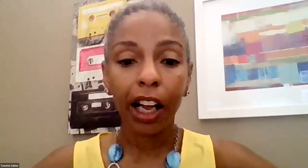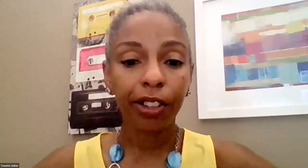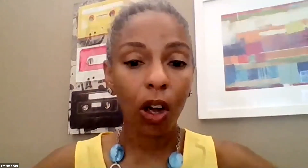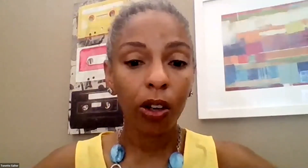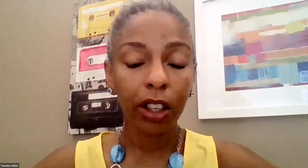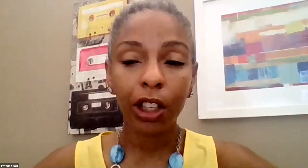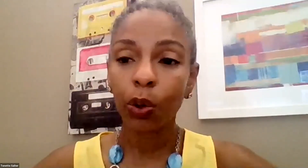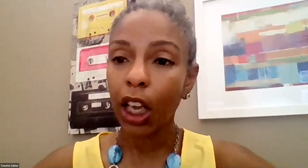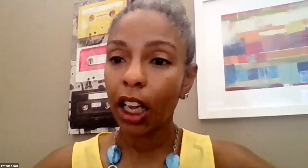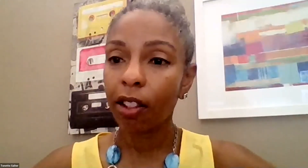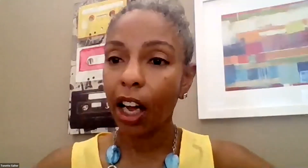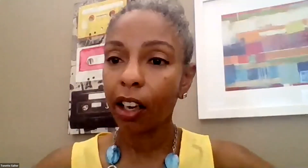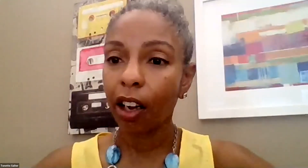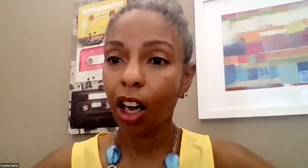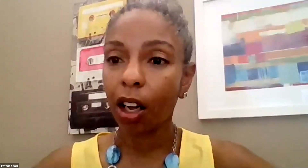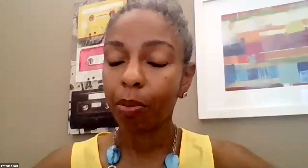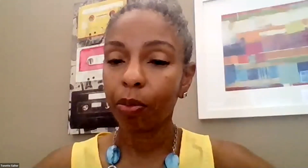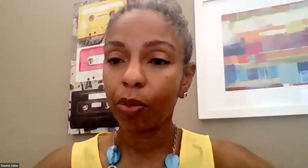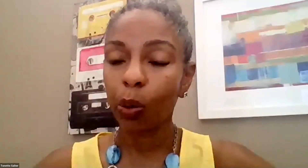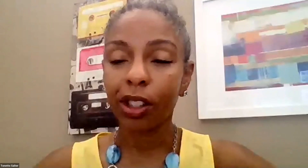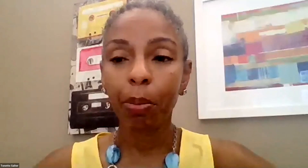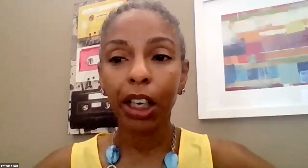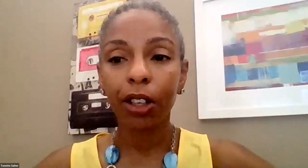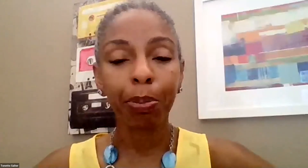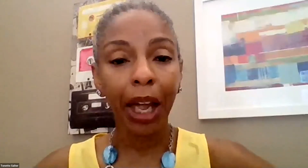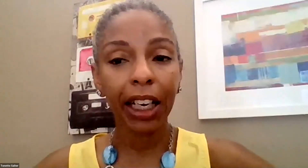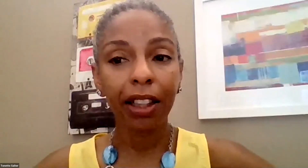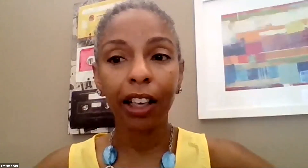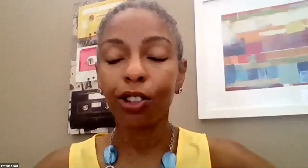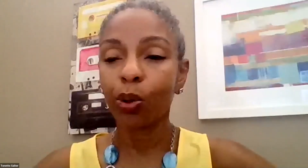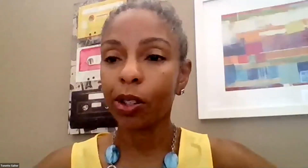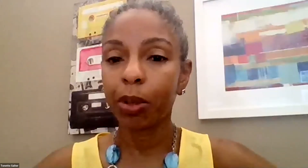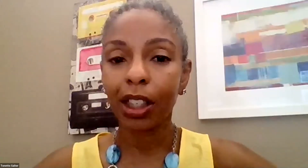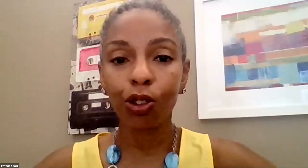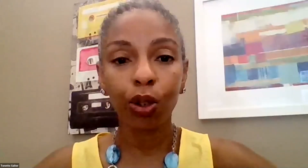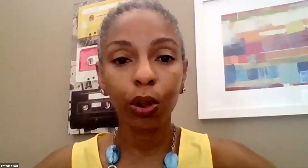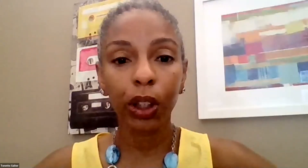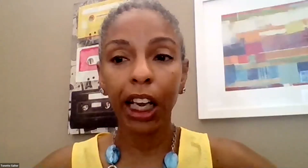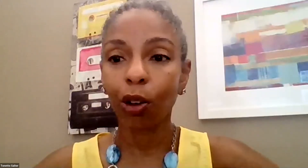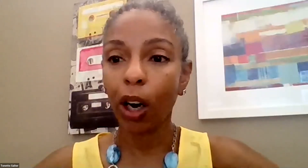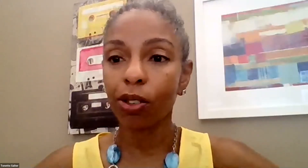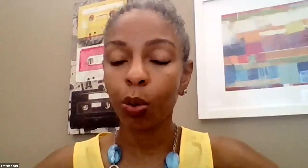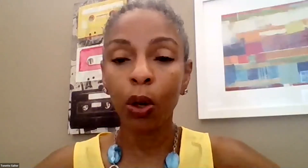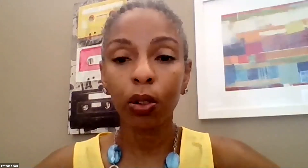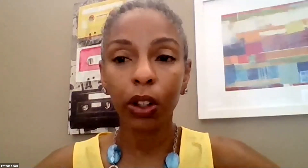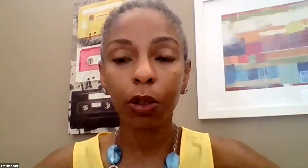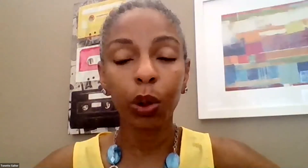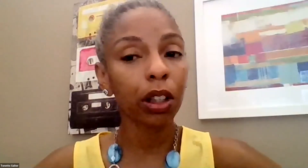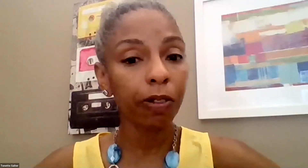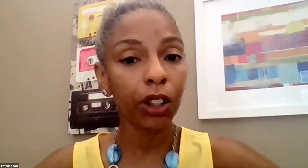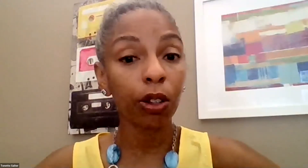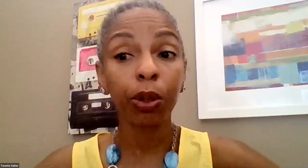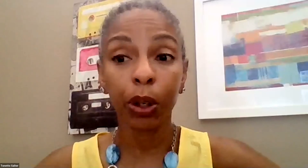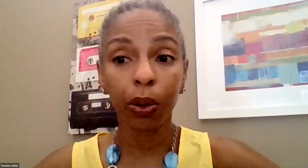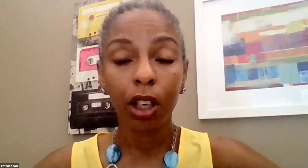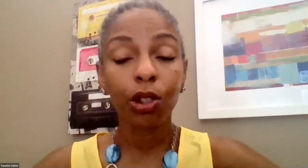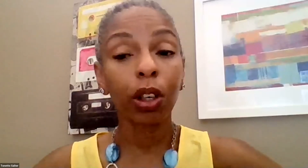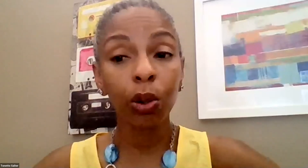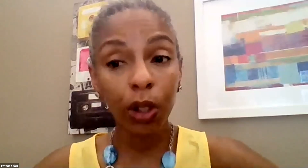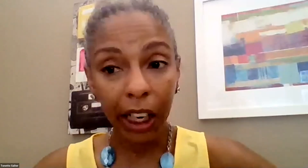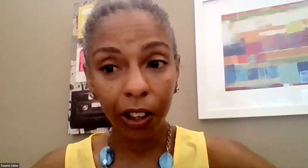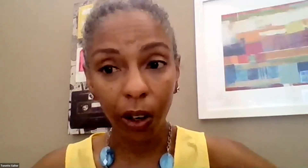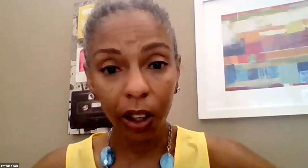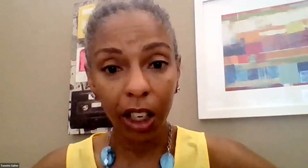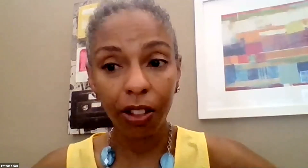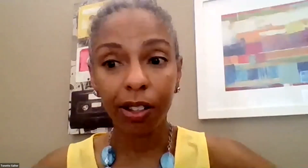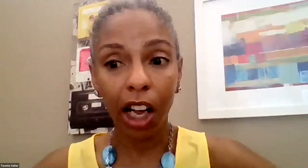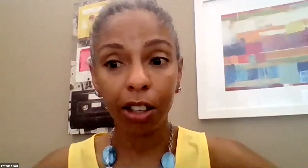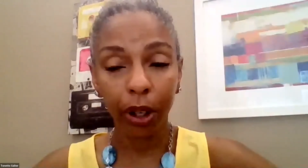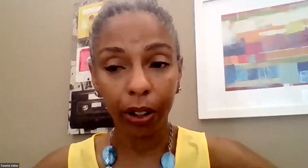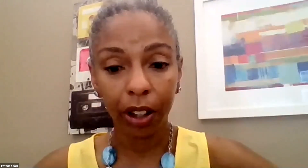Tonette Salter: I saw in the Q AMP a that, um, there was somebody from Maine, that is doing some intentional learning and crisis remote learning. We'd love to hear from you to include that in our in this guide book.